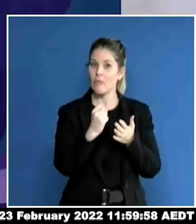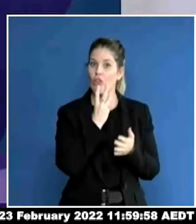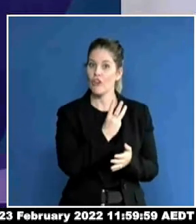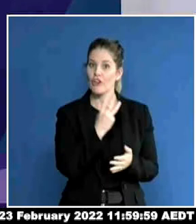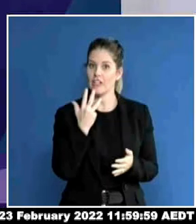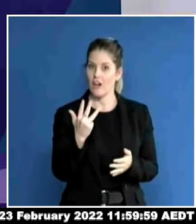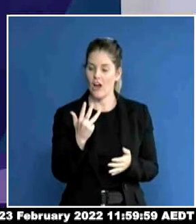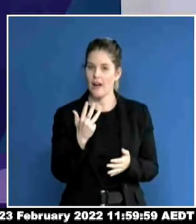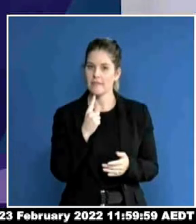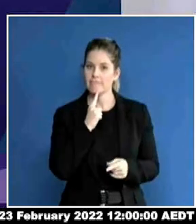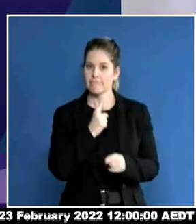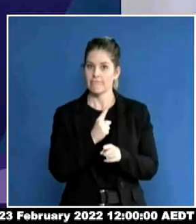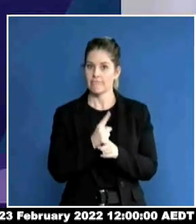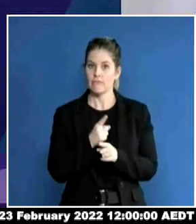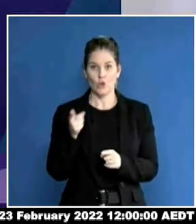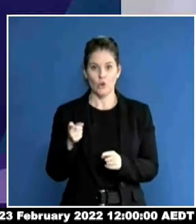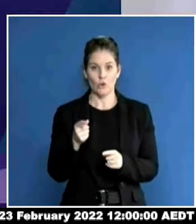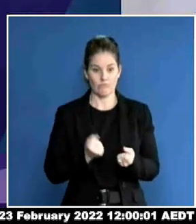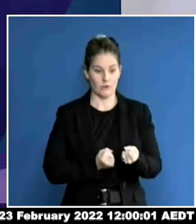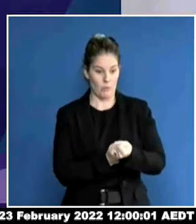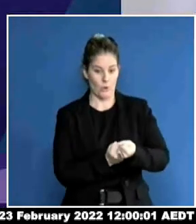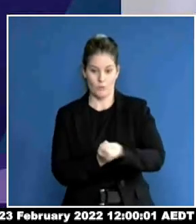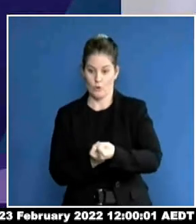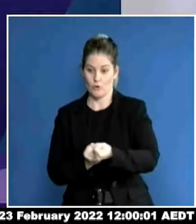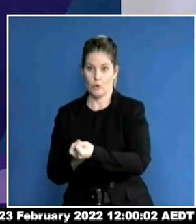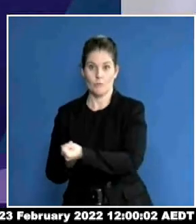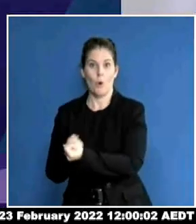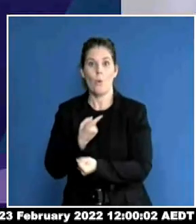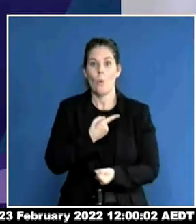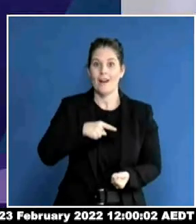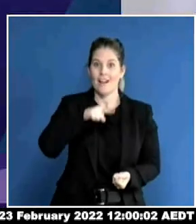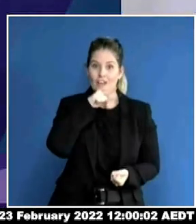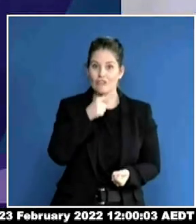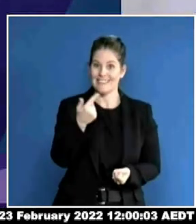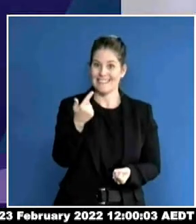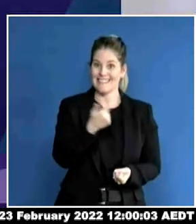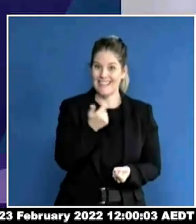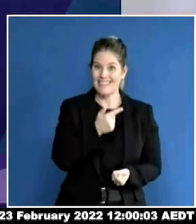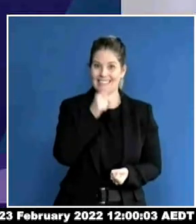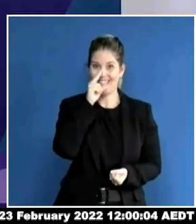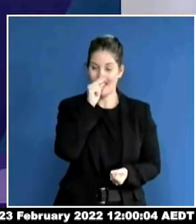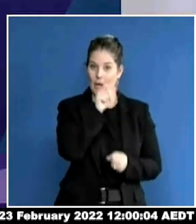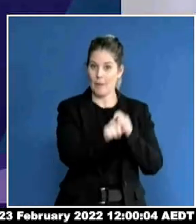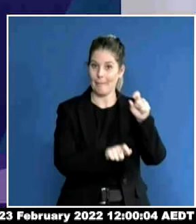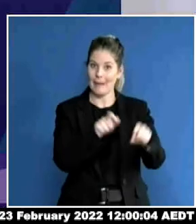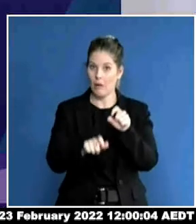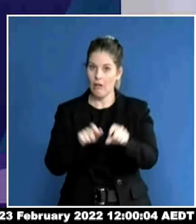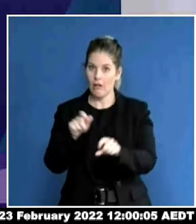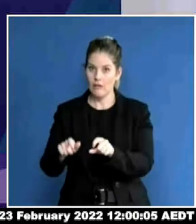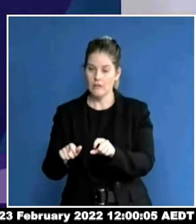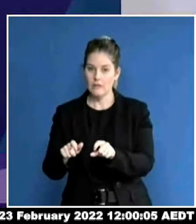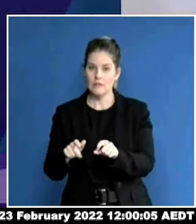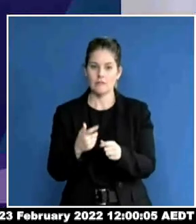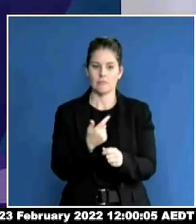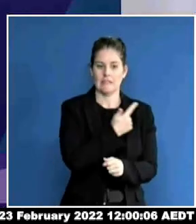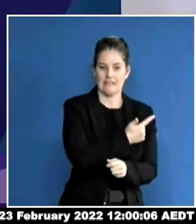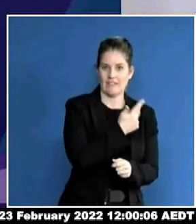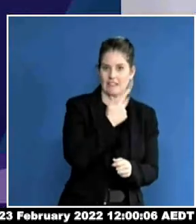young people, 72 clients received advocacy support and 45 in the Young Leaders Program.